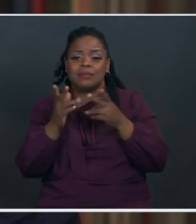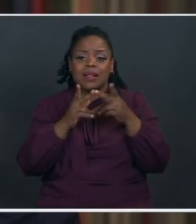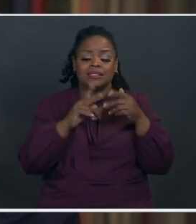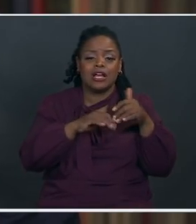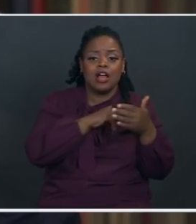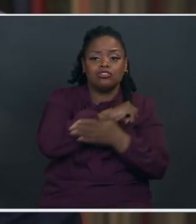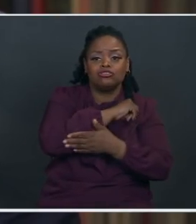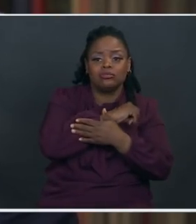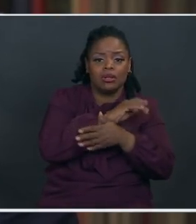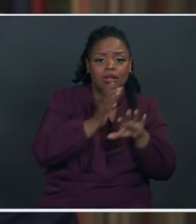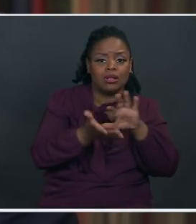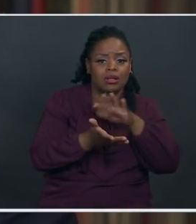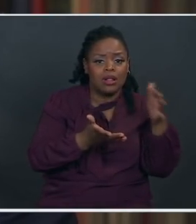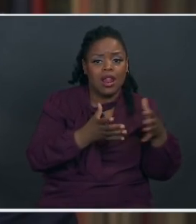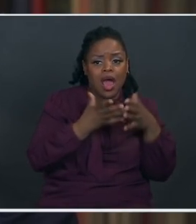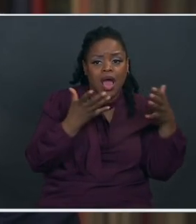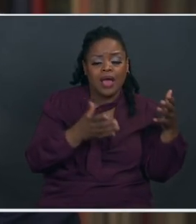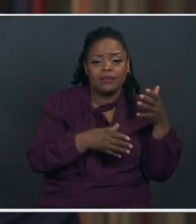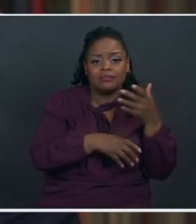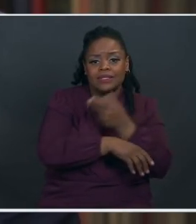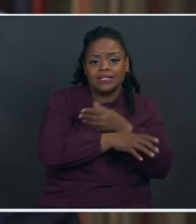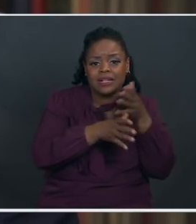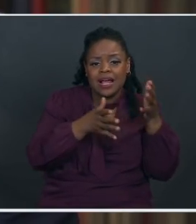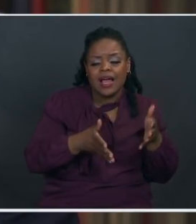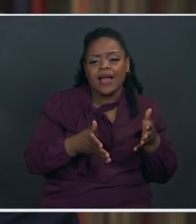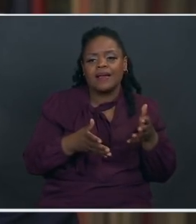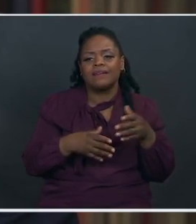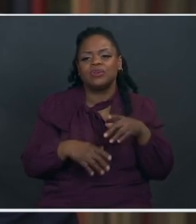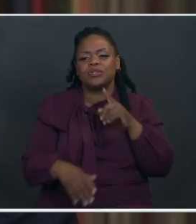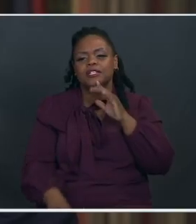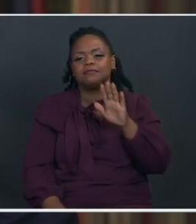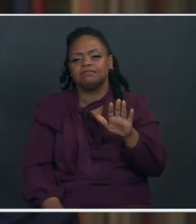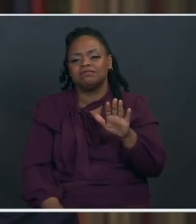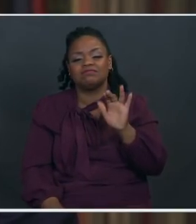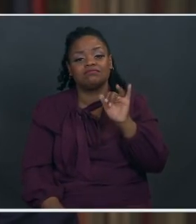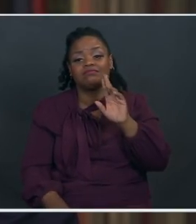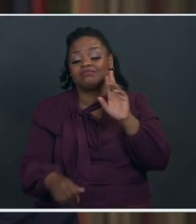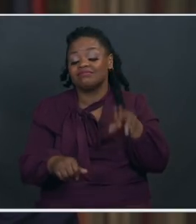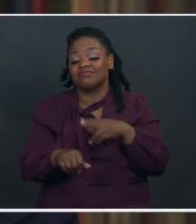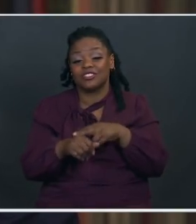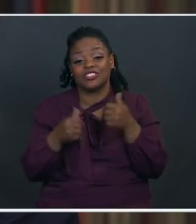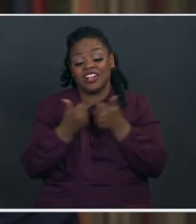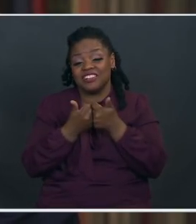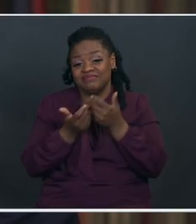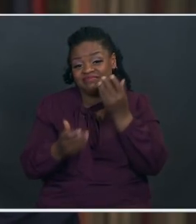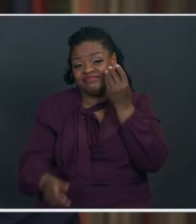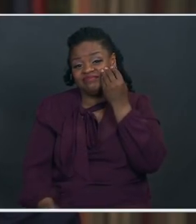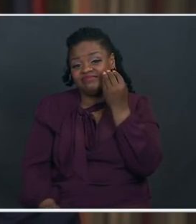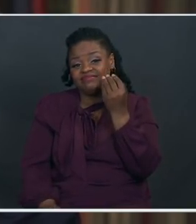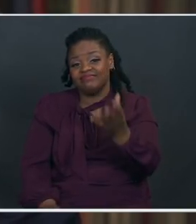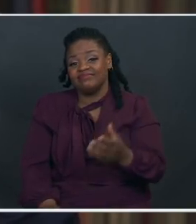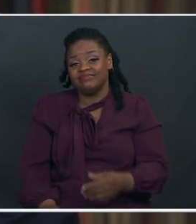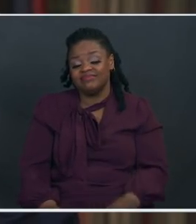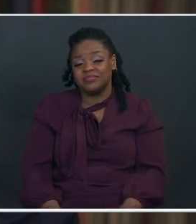that they're not using yet. This is a natural challenge states are facing, and we will give them more visibility